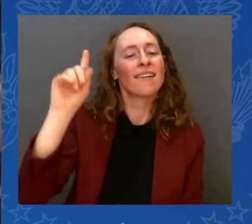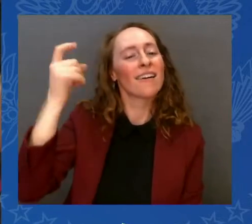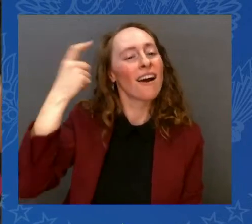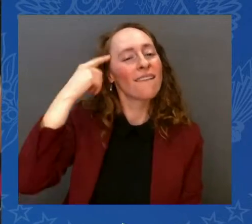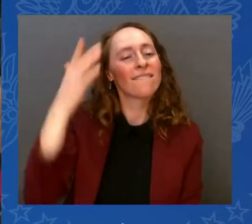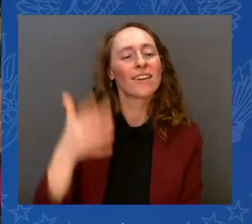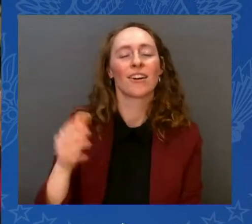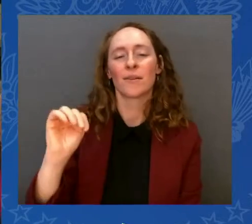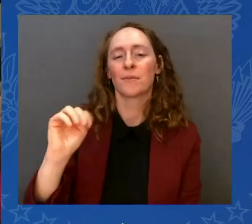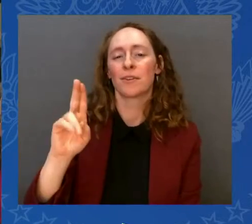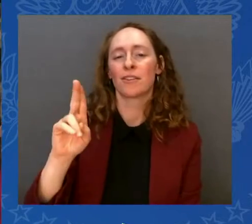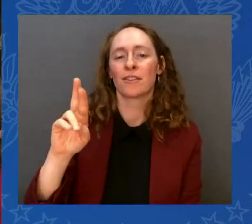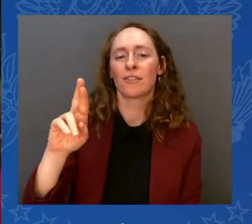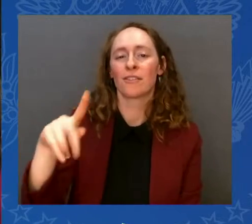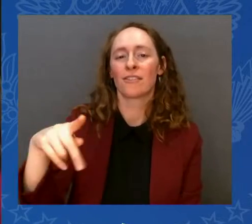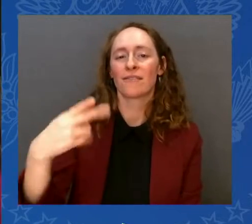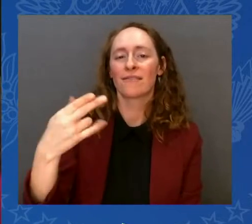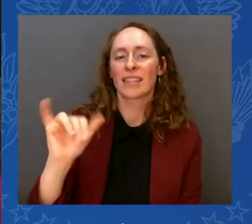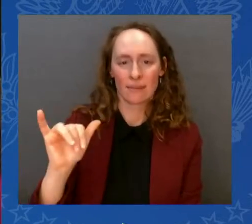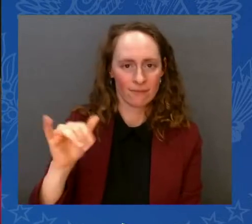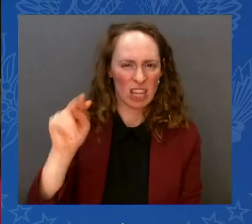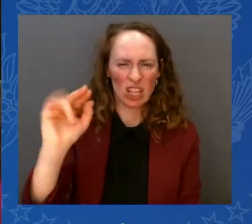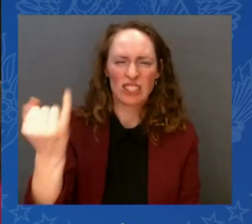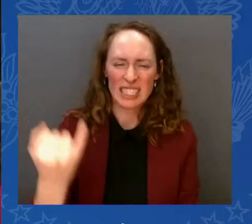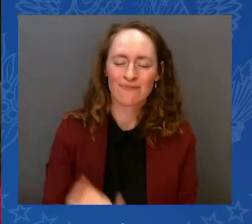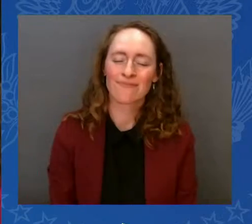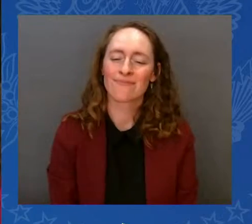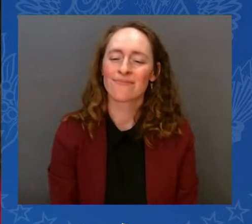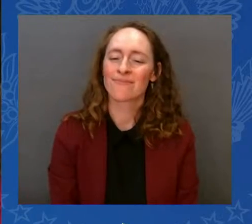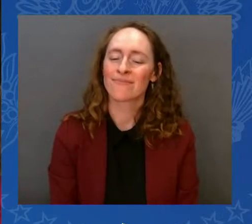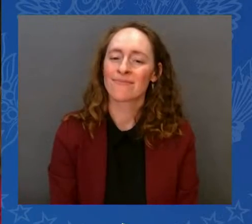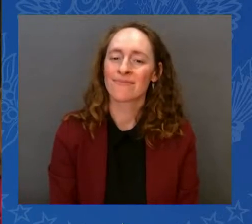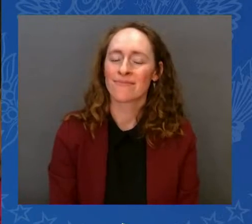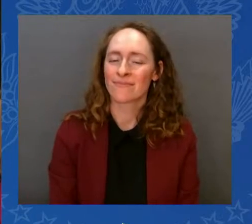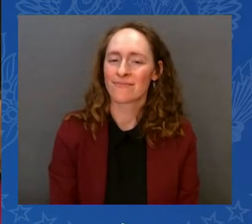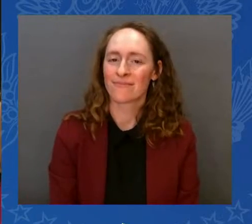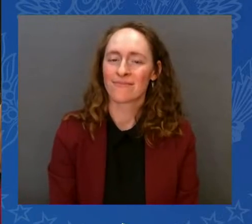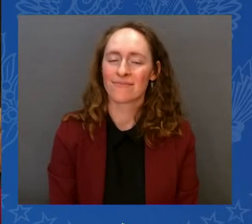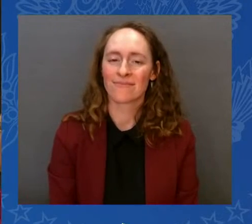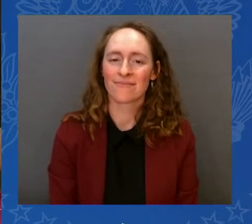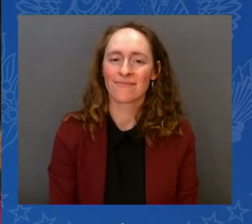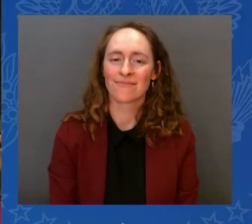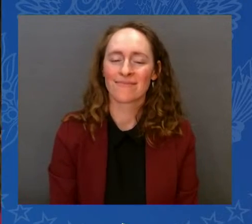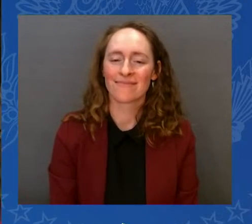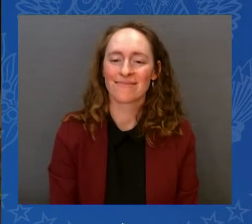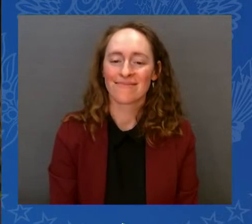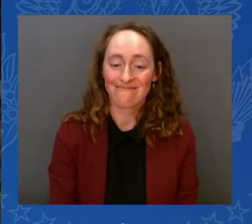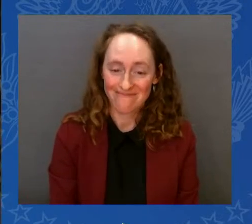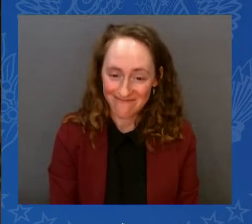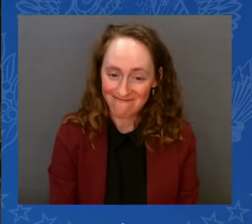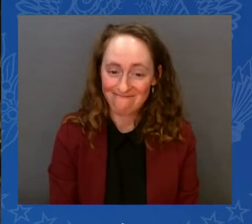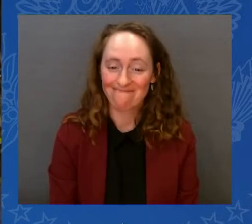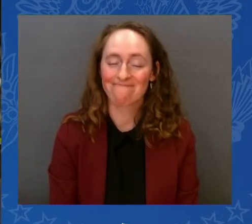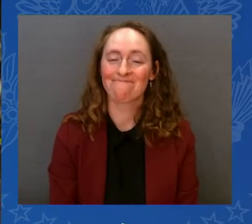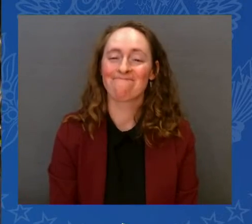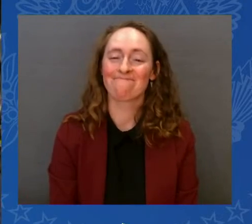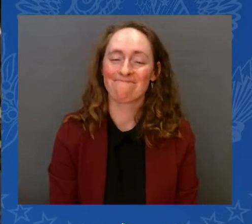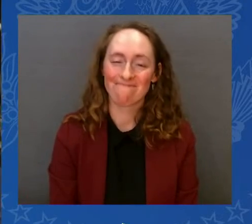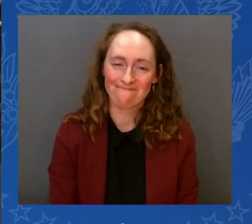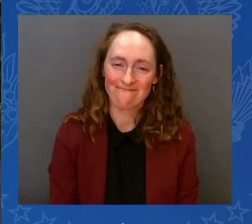I echo Governor Cox's humility and honor with which we come this morning.